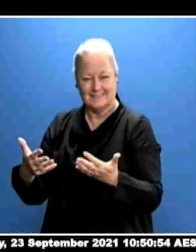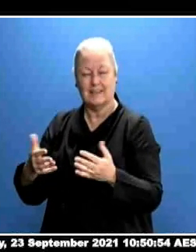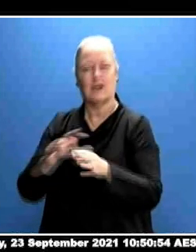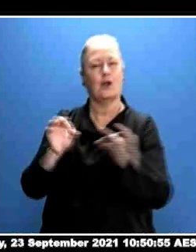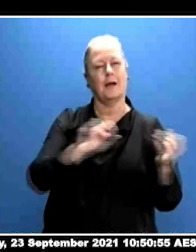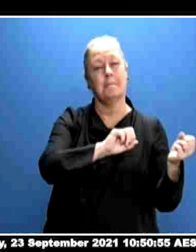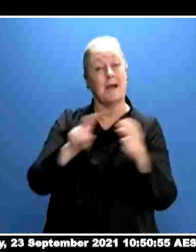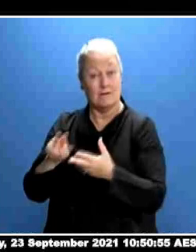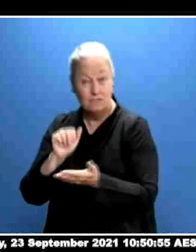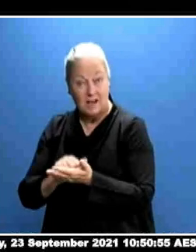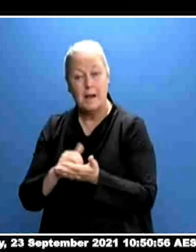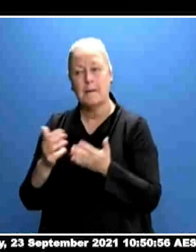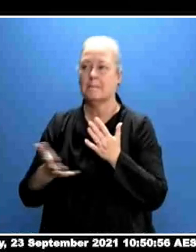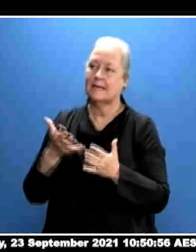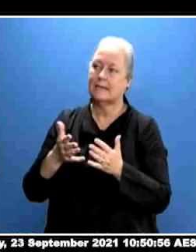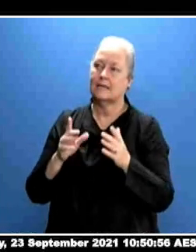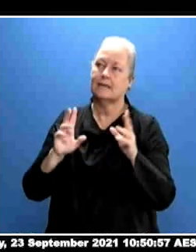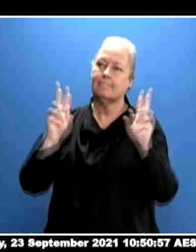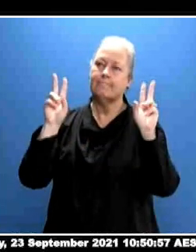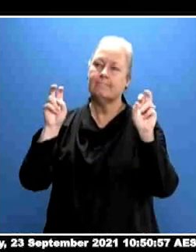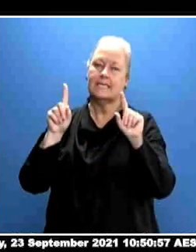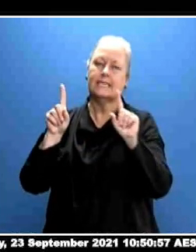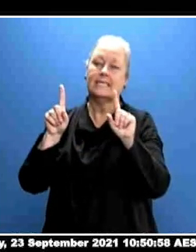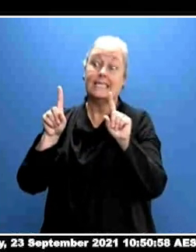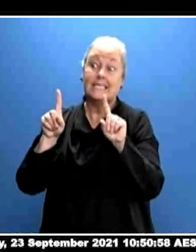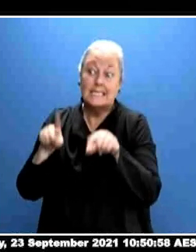It's not the start of it perhaps, but not necessarily what will prevent it.